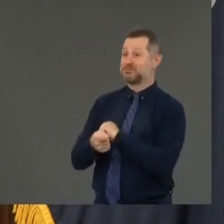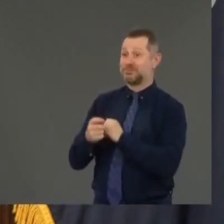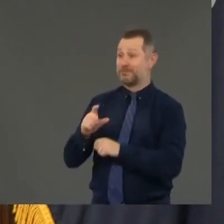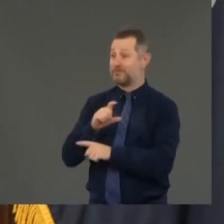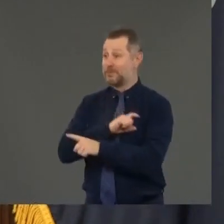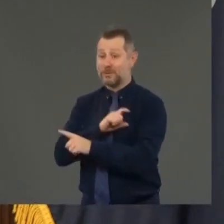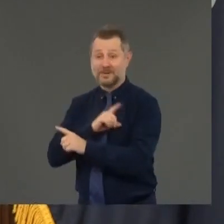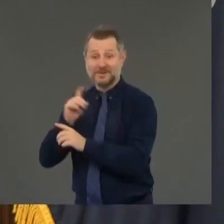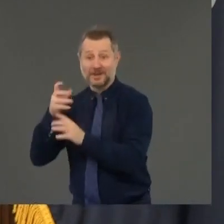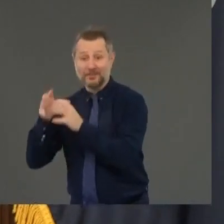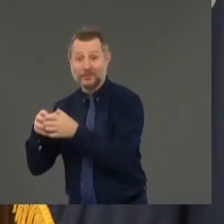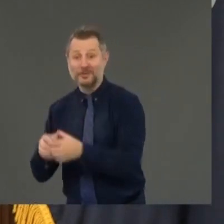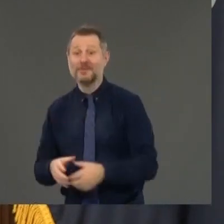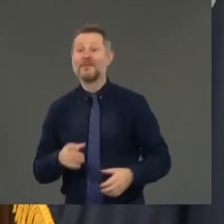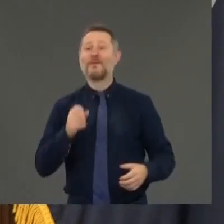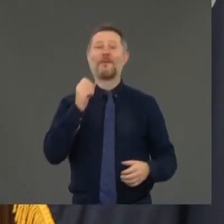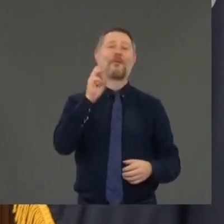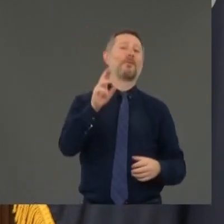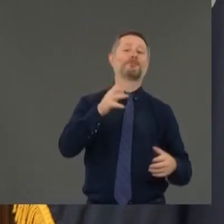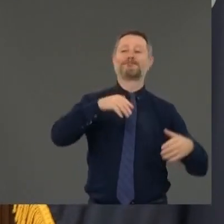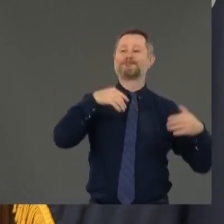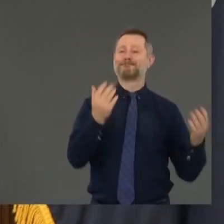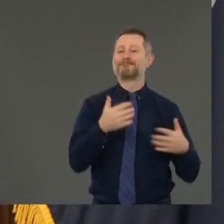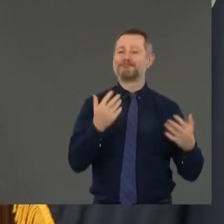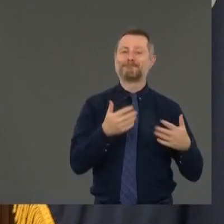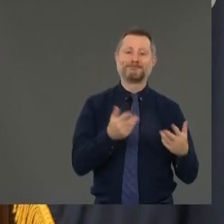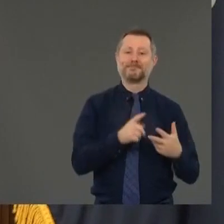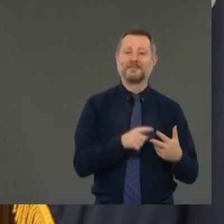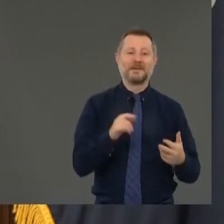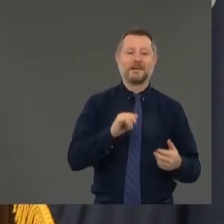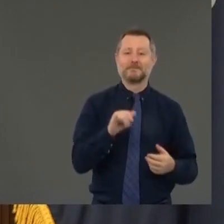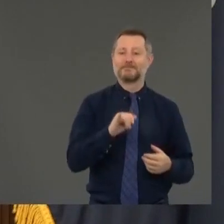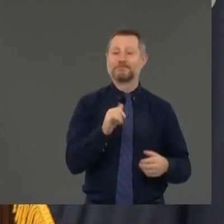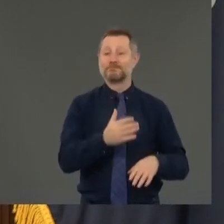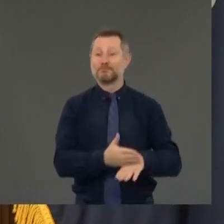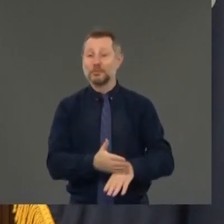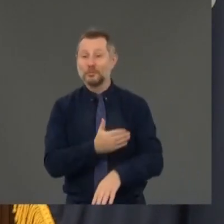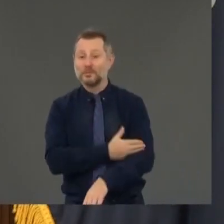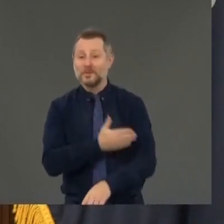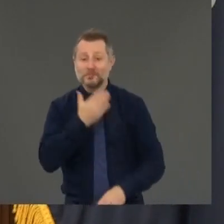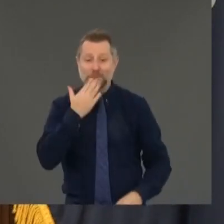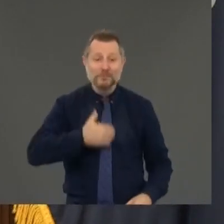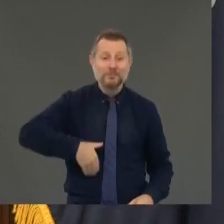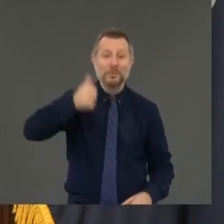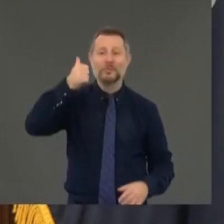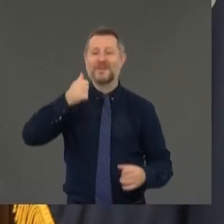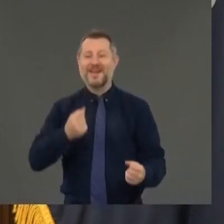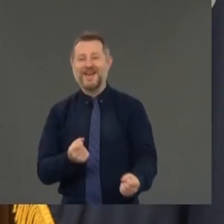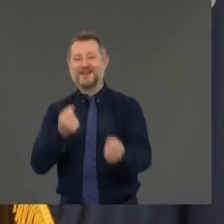MOMENT. WHETHER IT'S REFORM ON THE